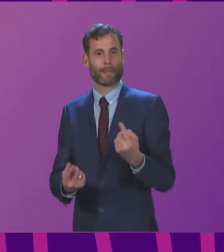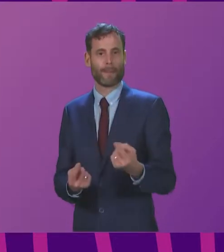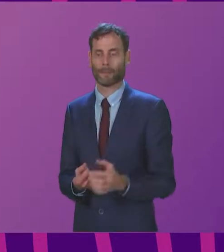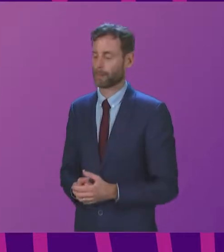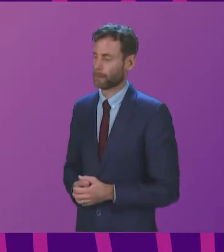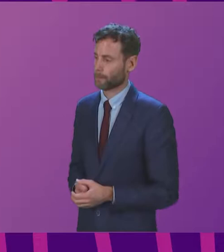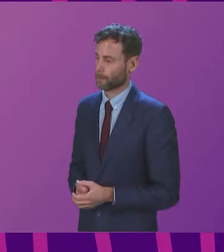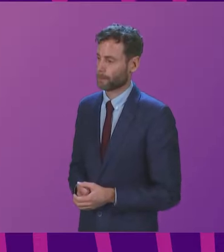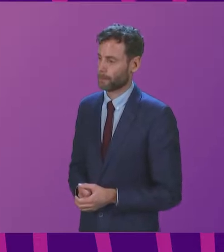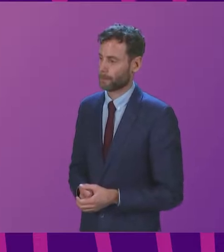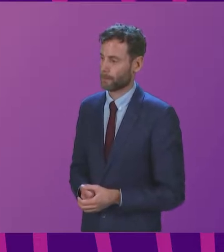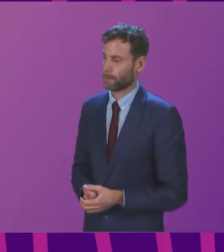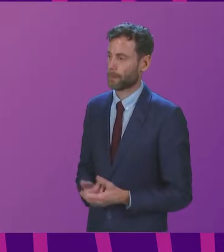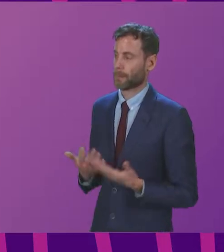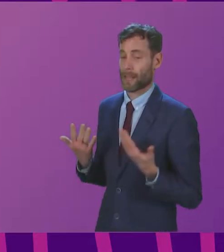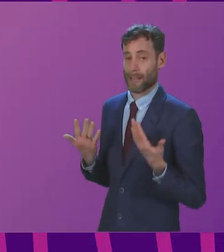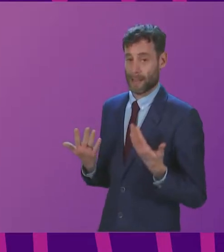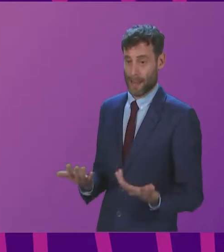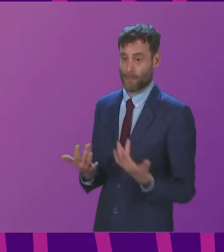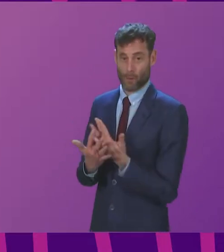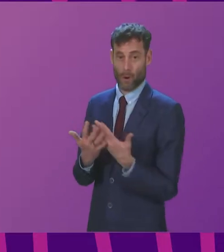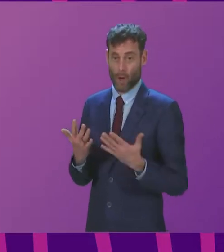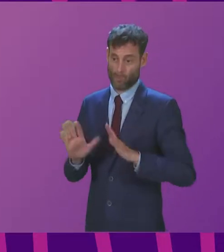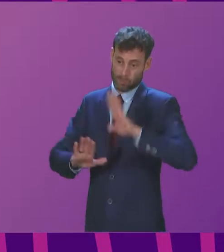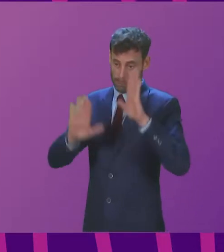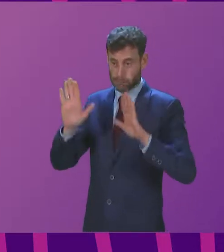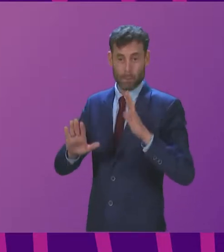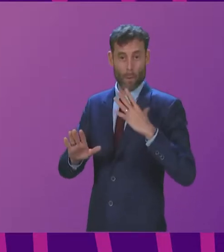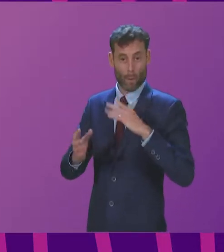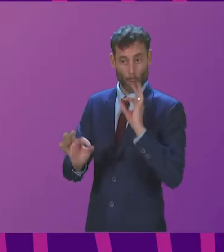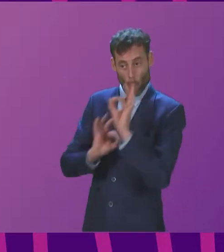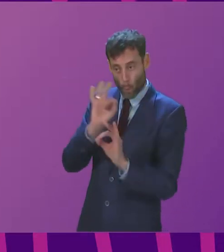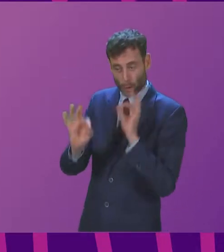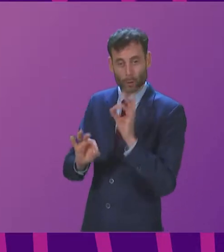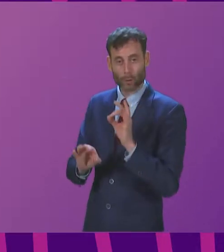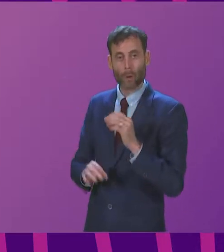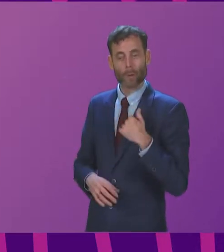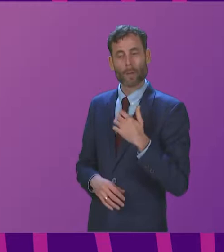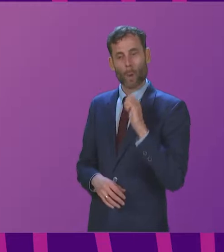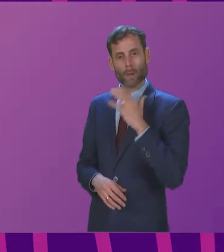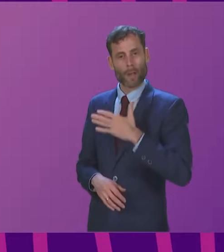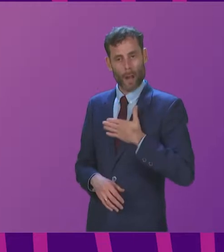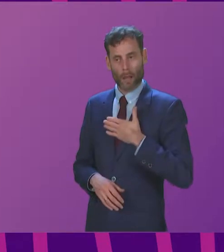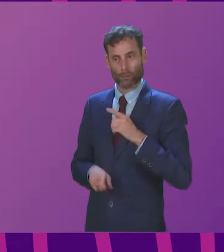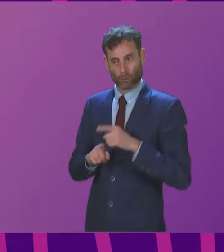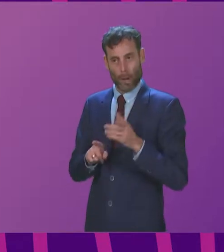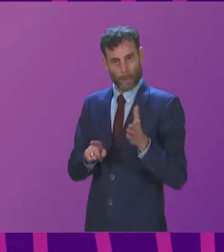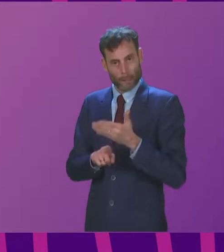As members would expect, there is a great deal of interest in the statement, and I would be grateful if we could pick up the pace of questions and responses.